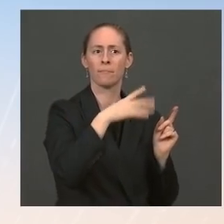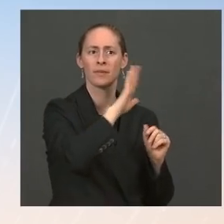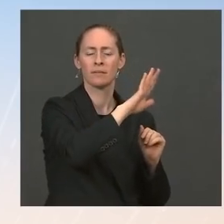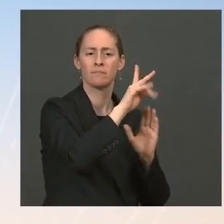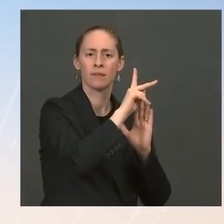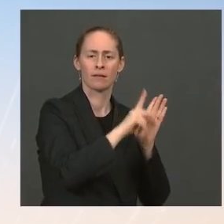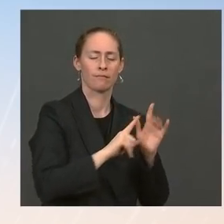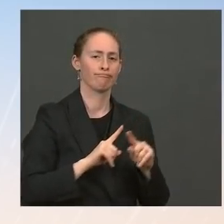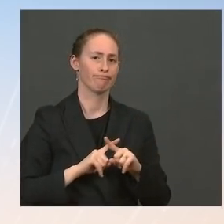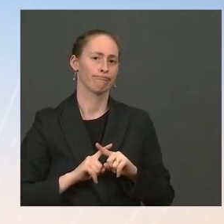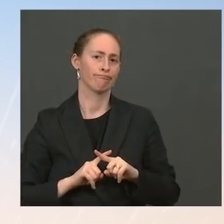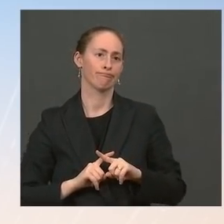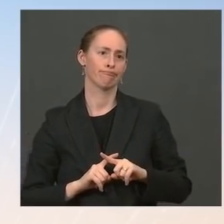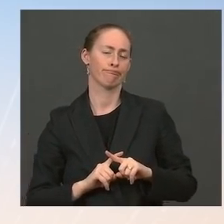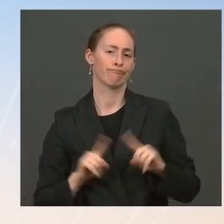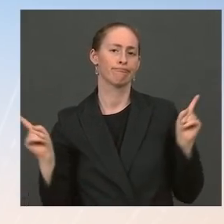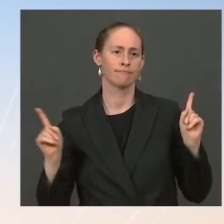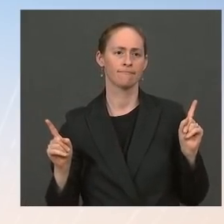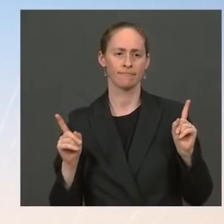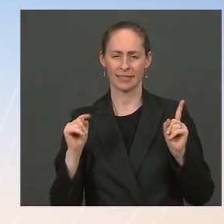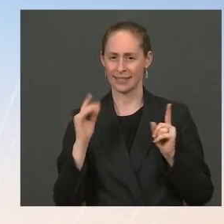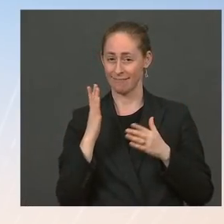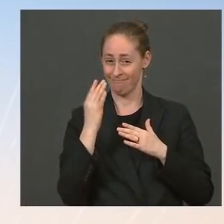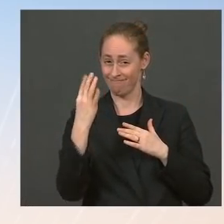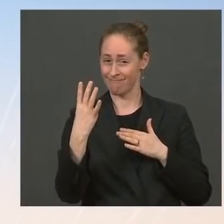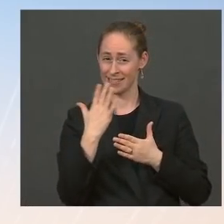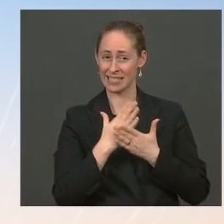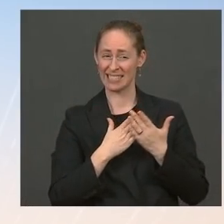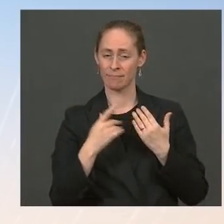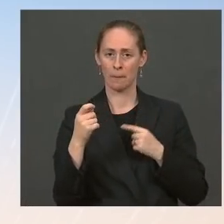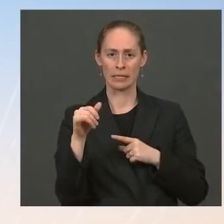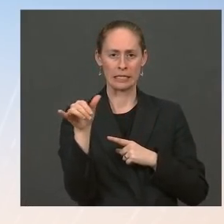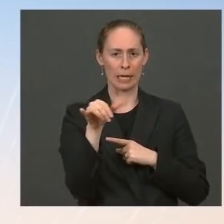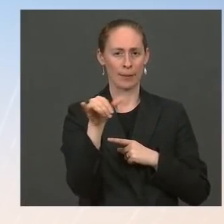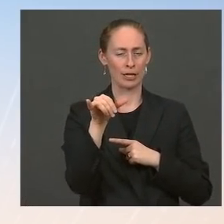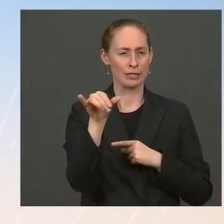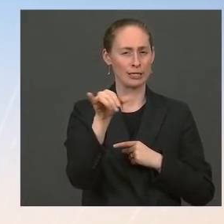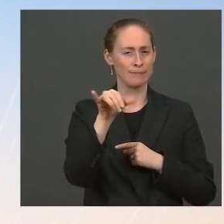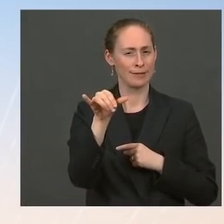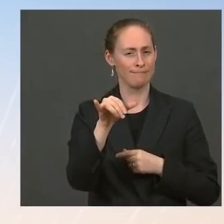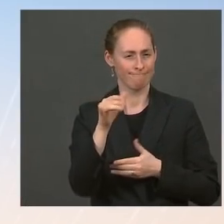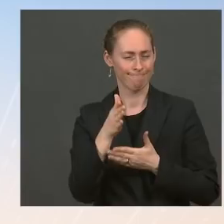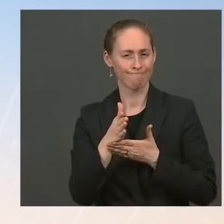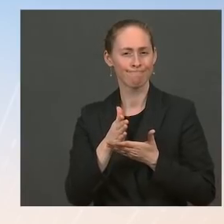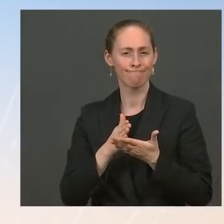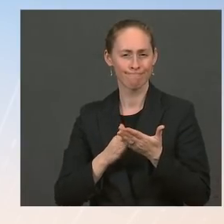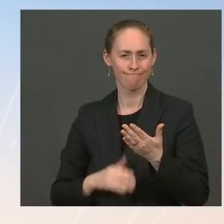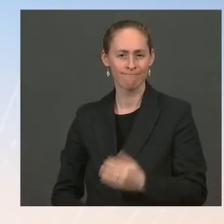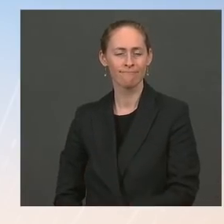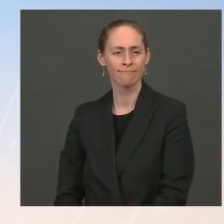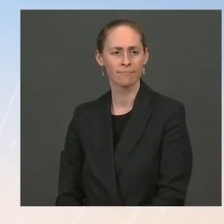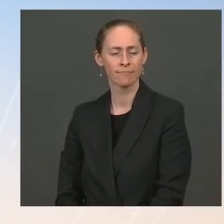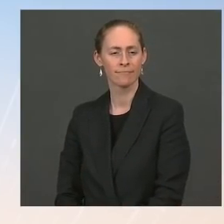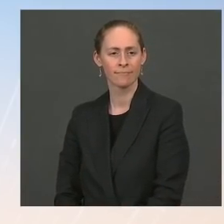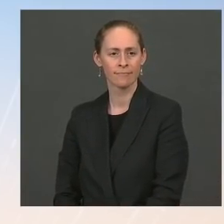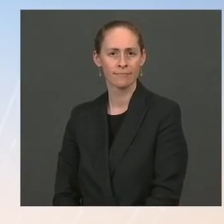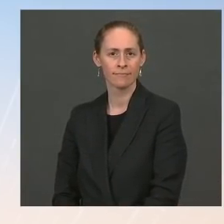and not that different than Donald Trump's "America First" policy. So, in light of today's bilats and trilat, I just wanted to give you a chance to respond.